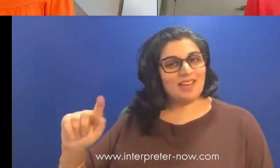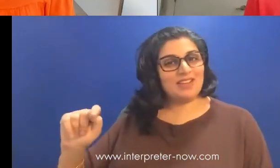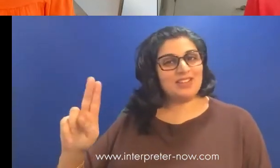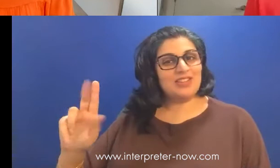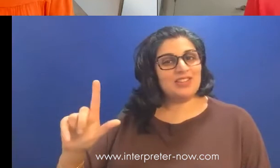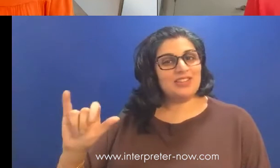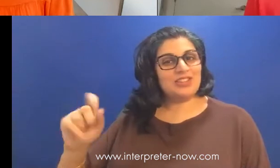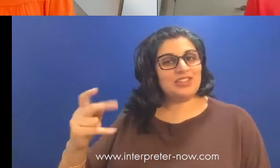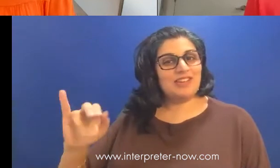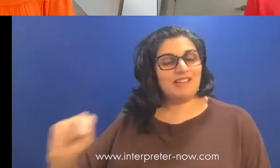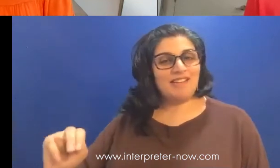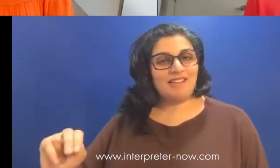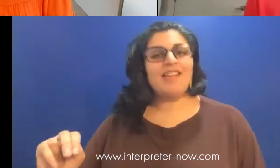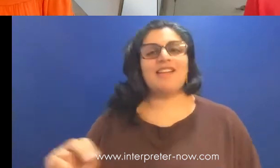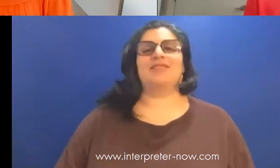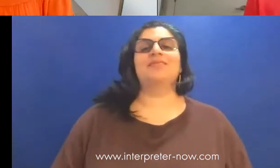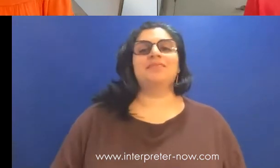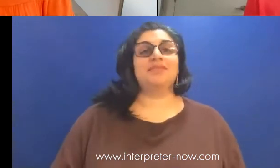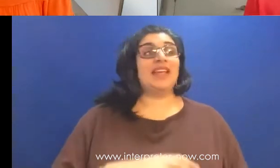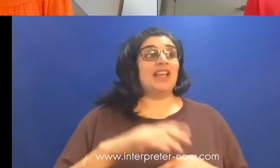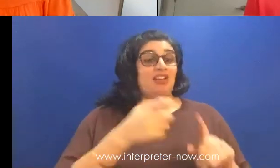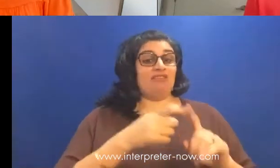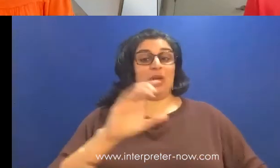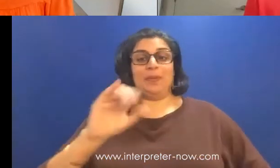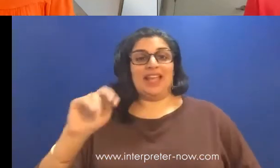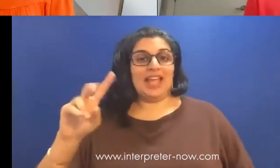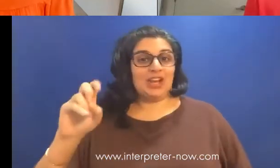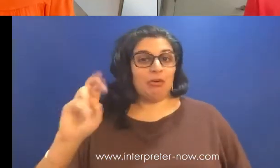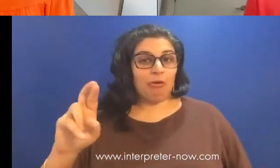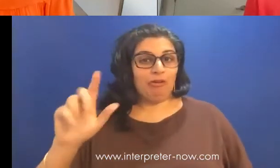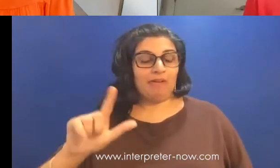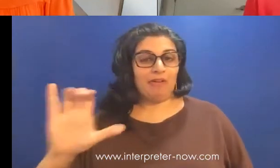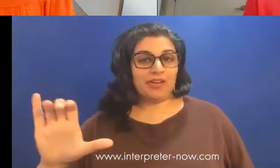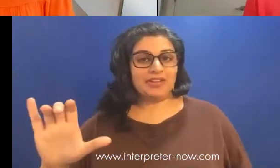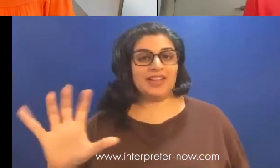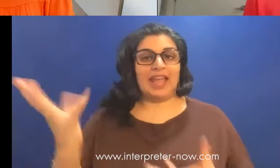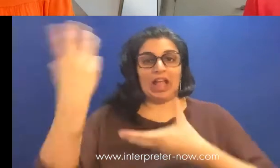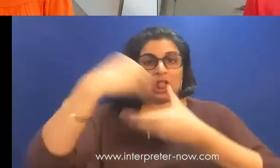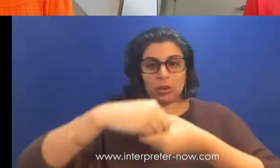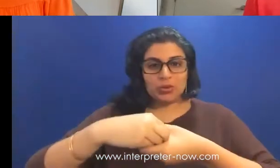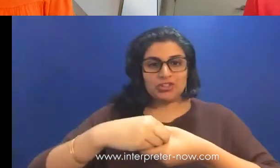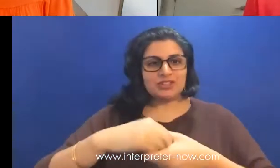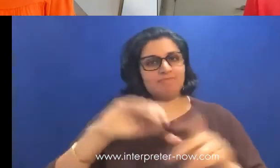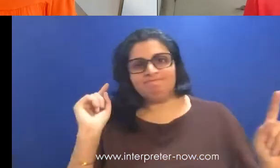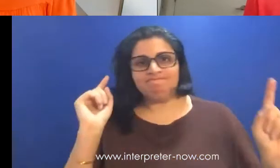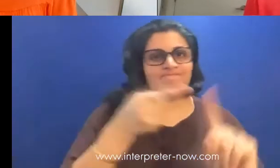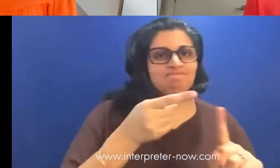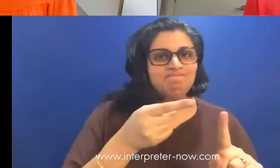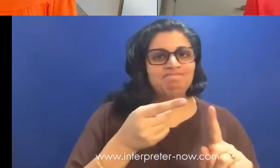Ruchika is also the author of Inclusion on Purpose: An Intersectional Approach To Creating A Culture of Belonging At Work.